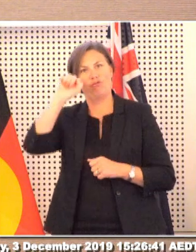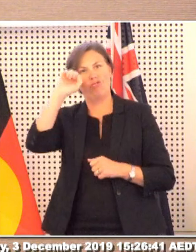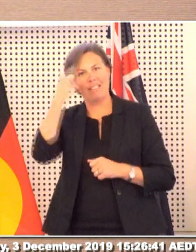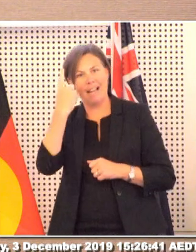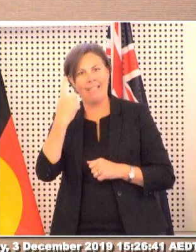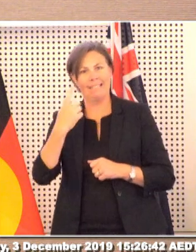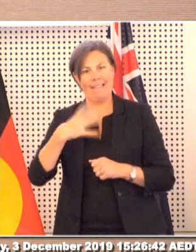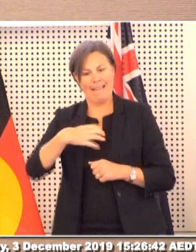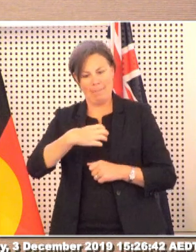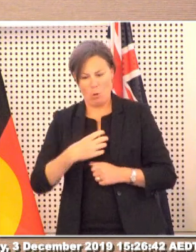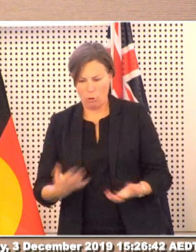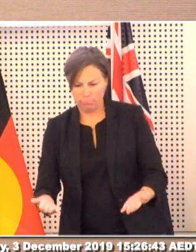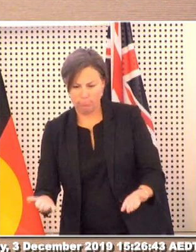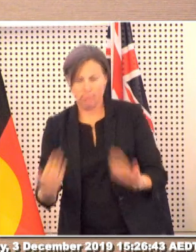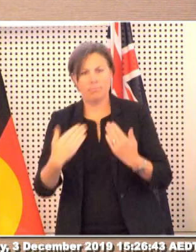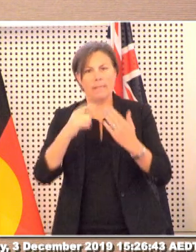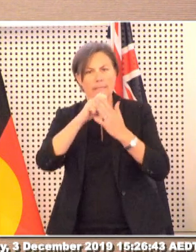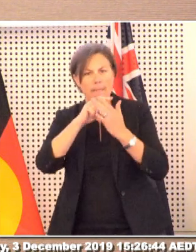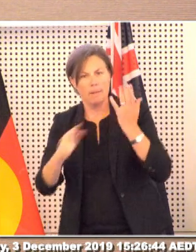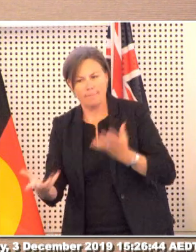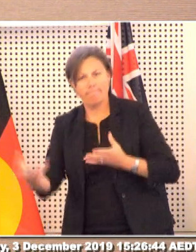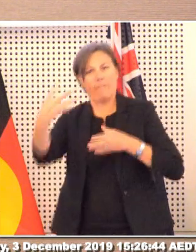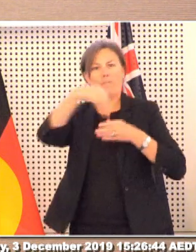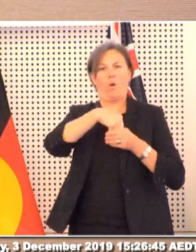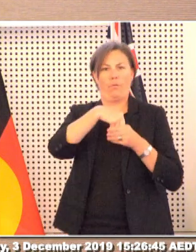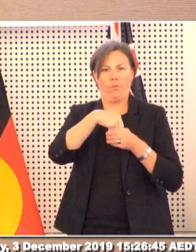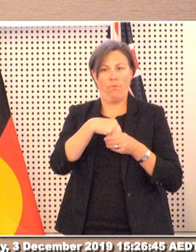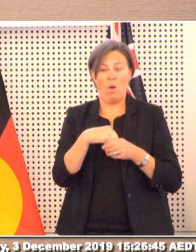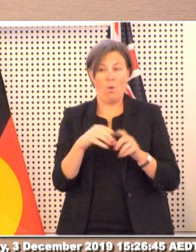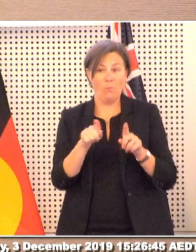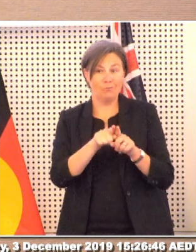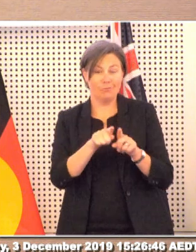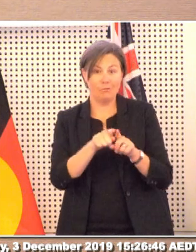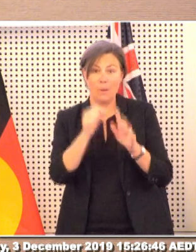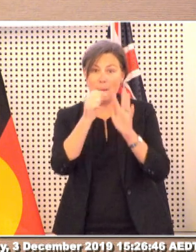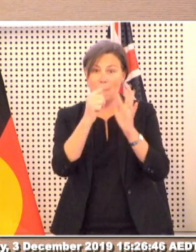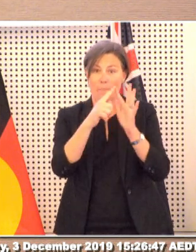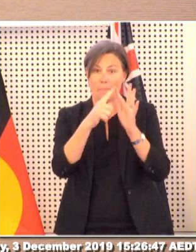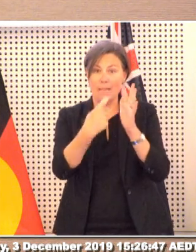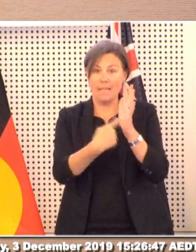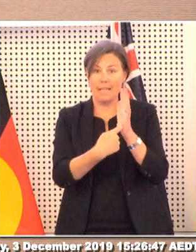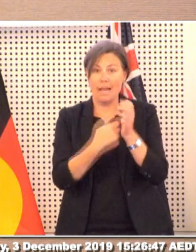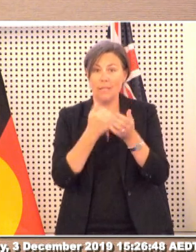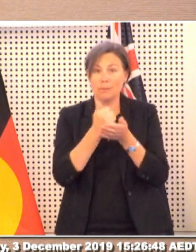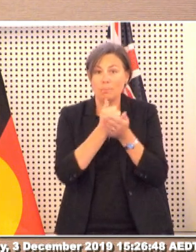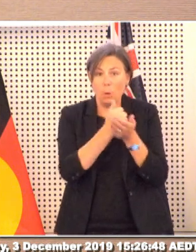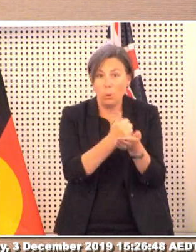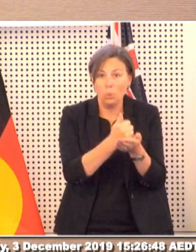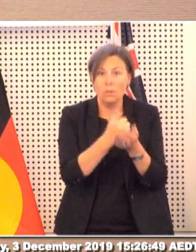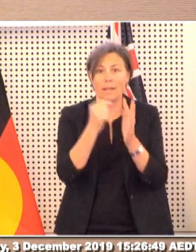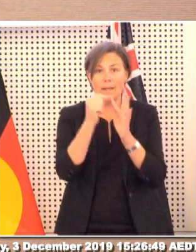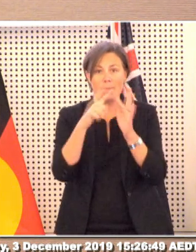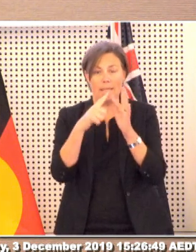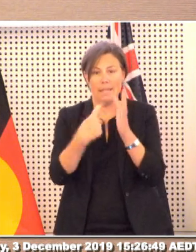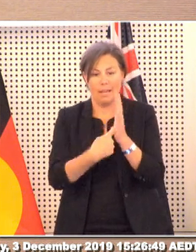go back to looking at peer support, peer education, and advocacy as the fundamental